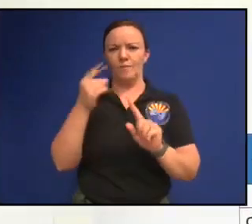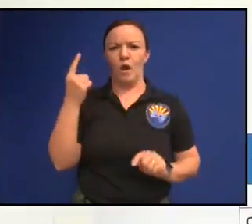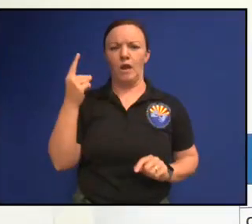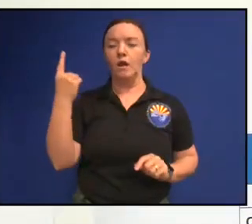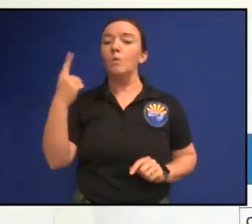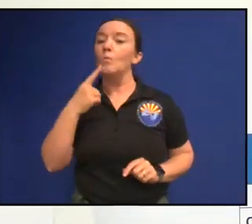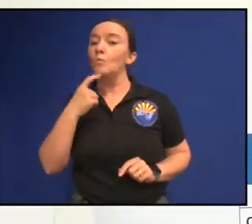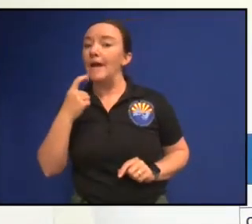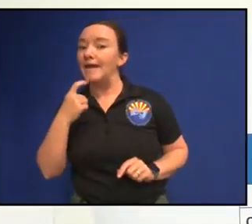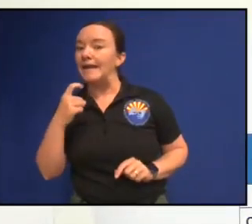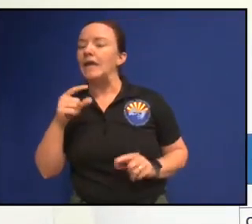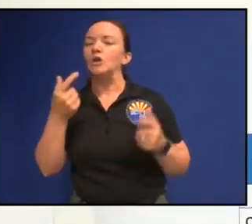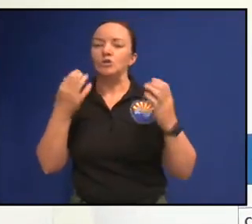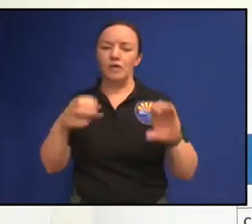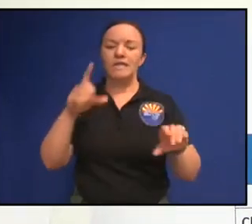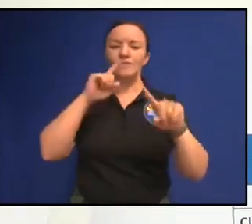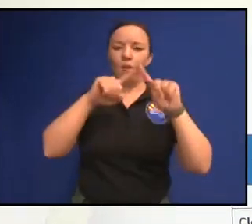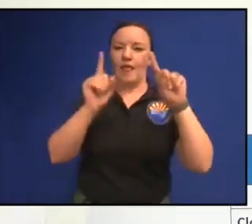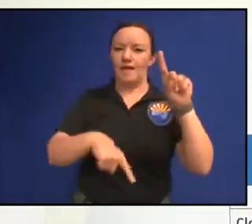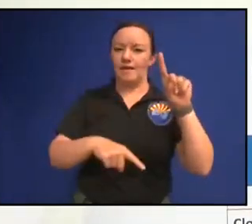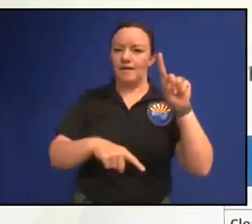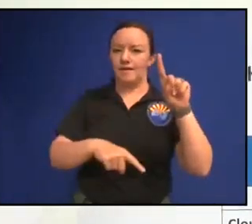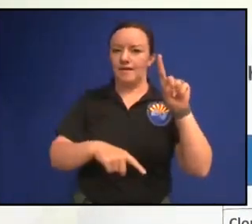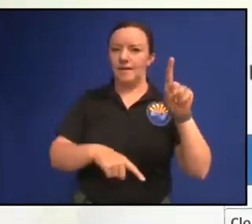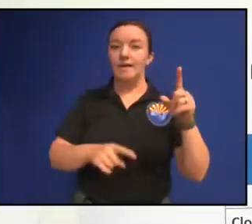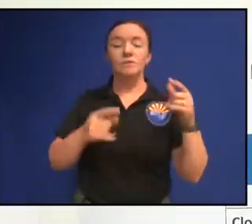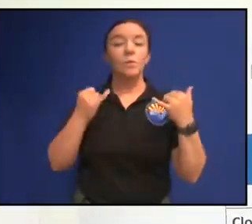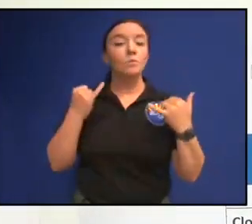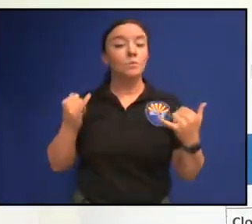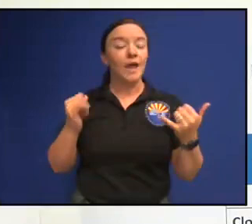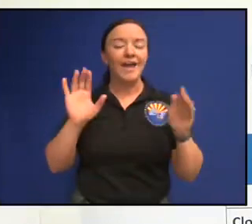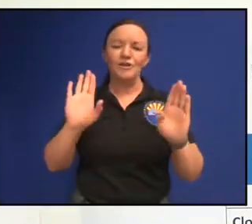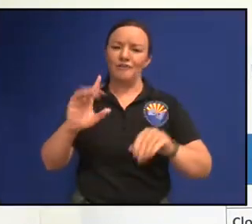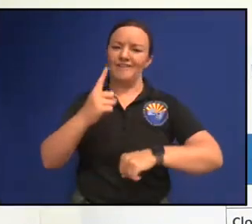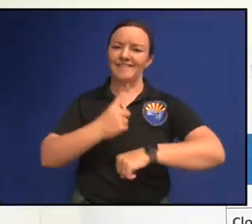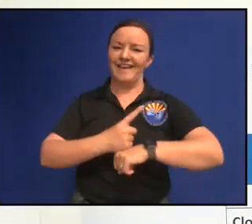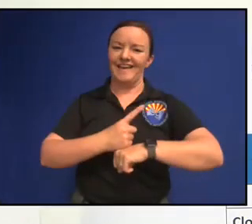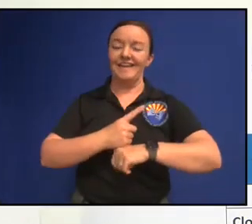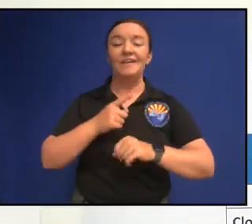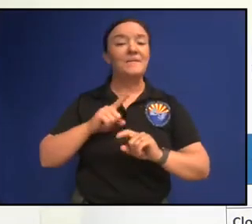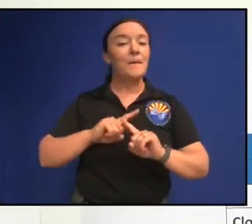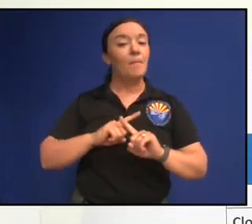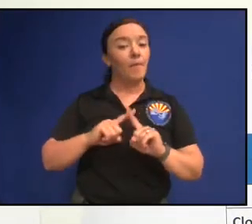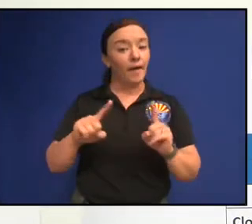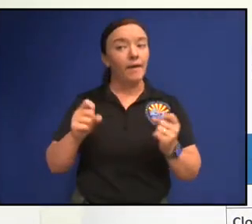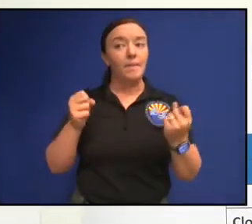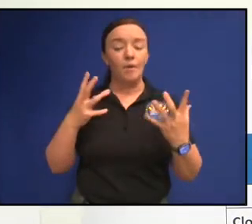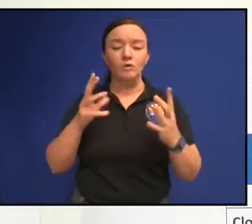GREEN EXCEPT ONE. THE RED ONE WAS BECAUSE OF CHANCES OF LIGHTENING. SO IT WAS A GREAT DAY.